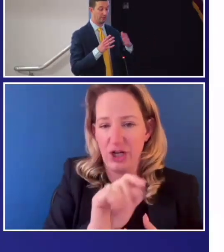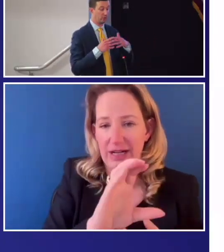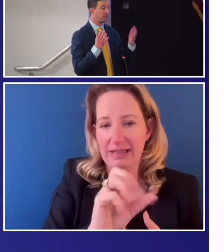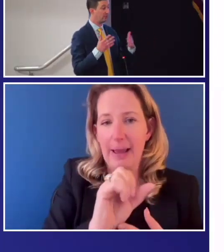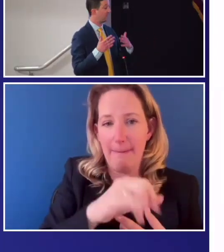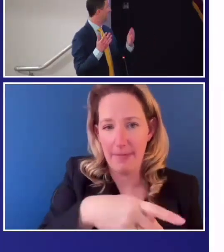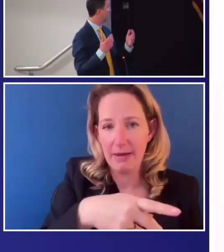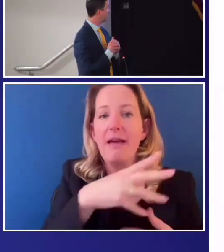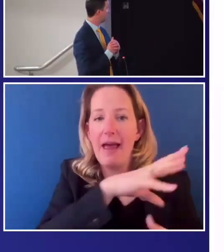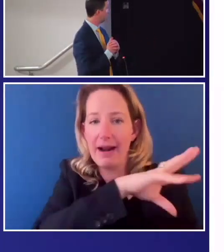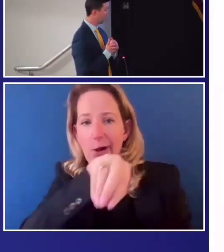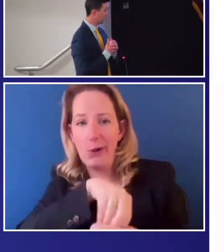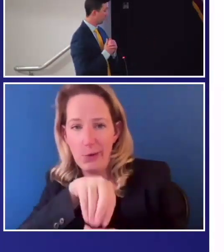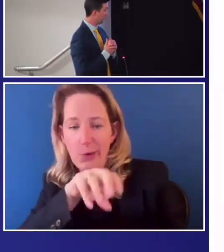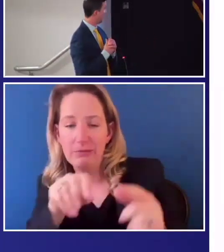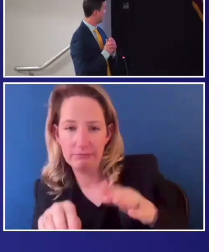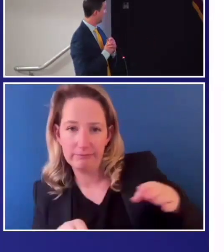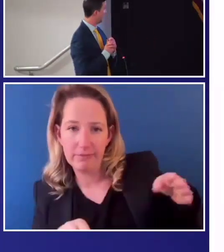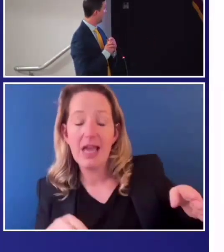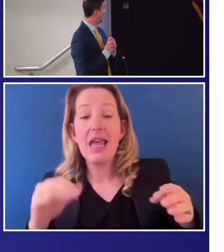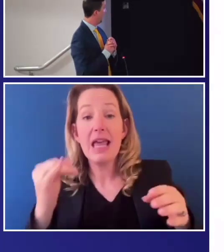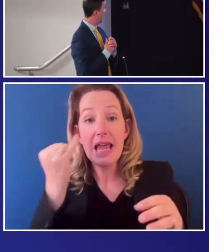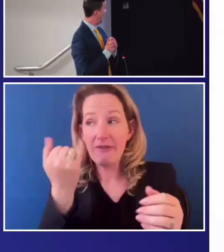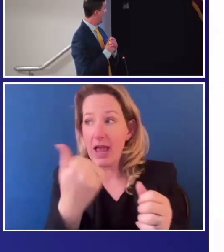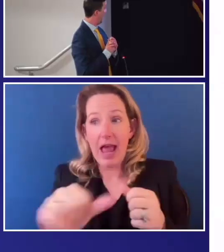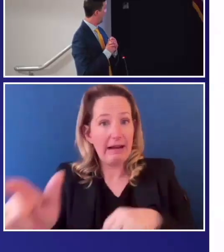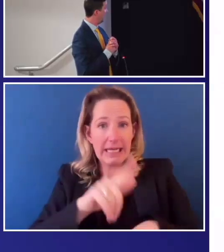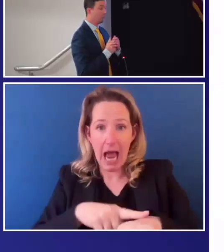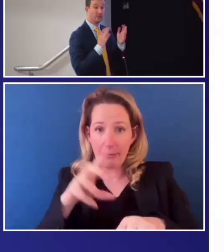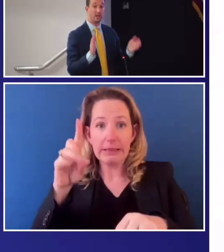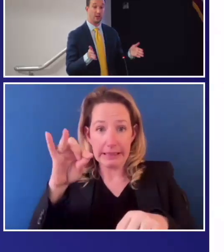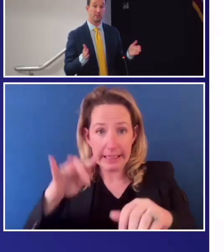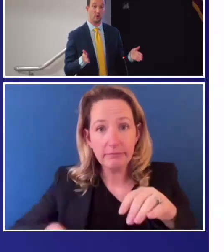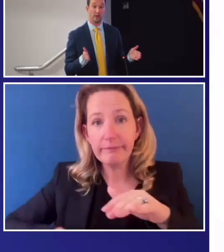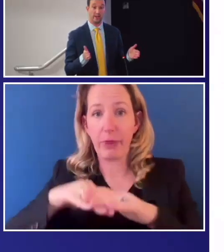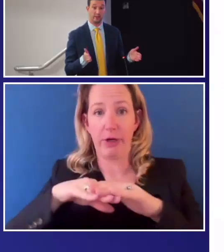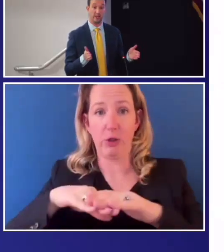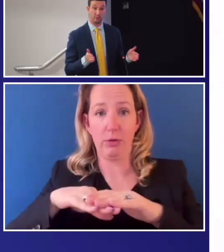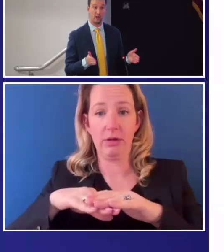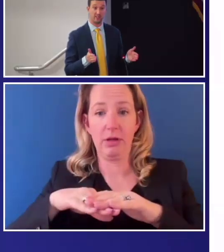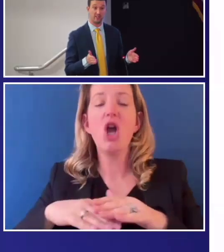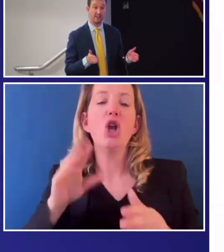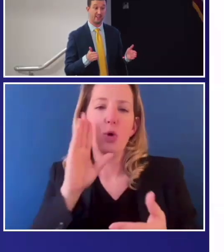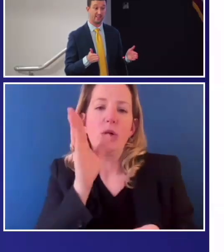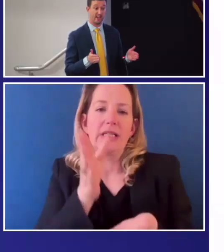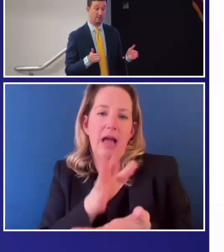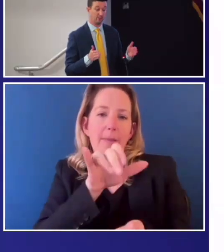if you hit the, if you hit the threshold that we're trying to hit, you would stop the cohort aggregation process at that time.